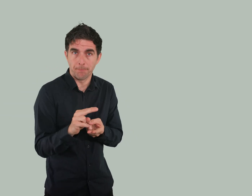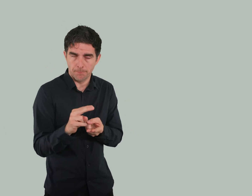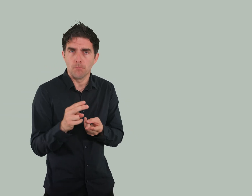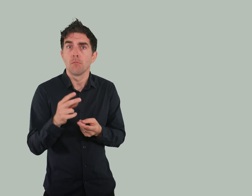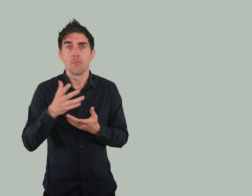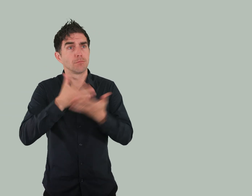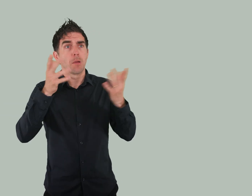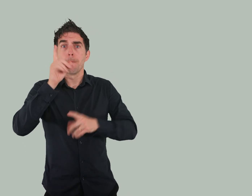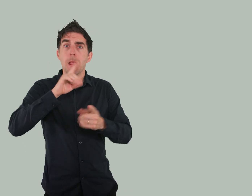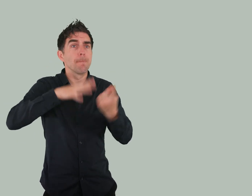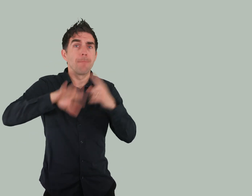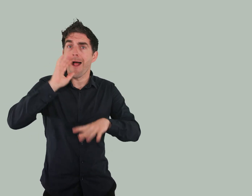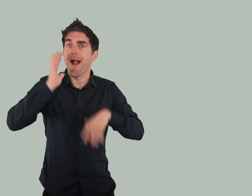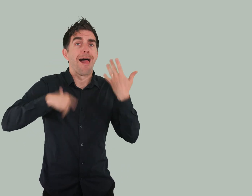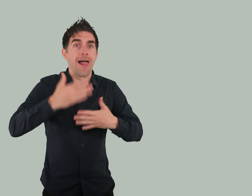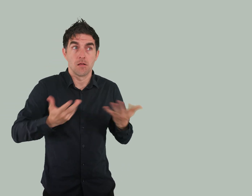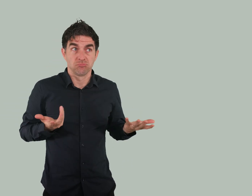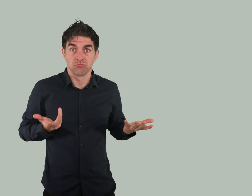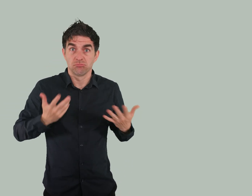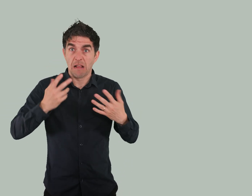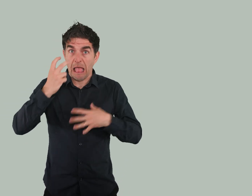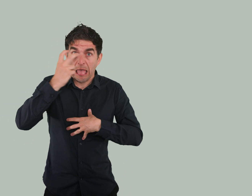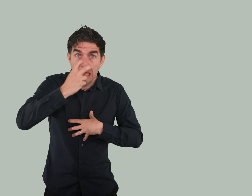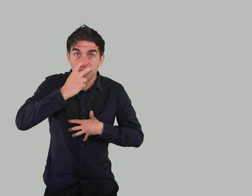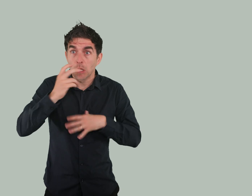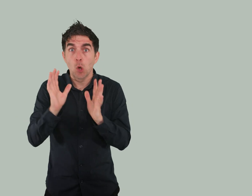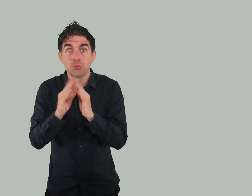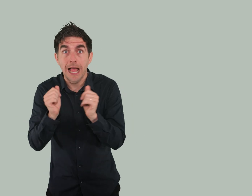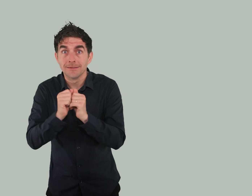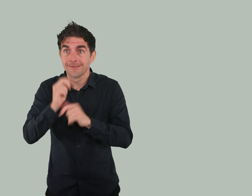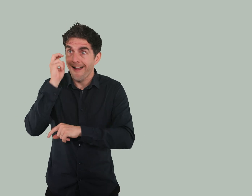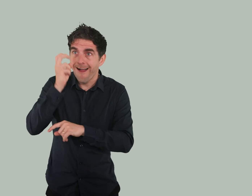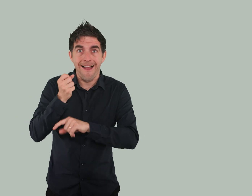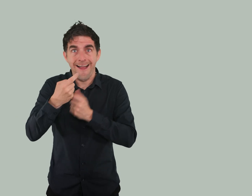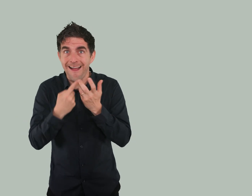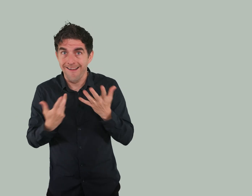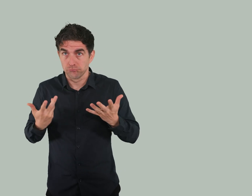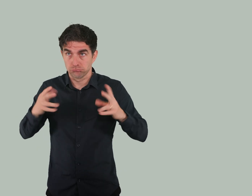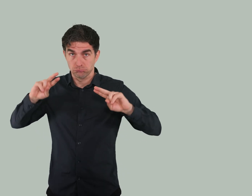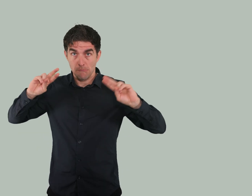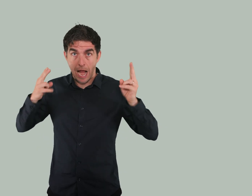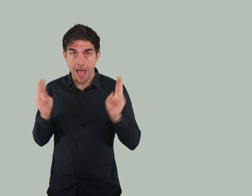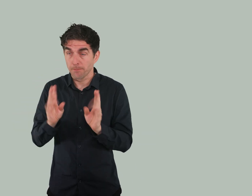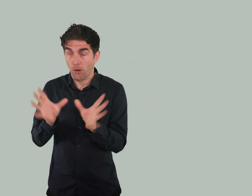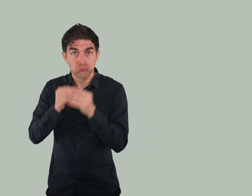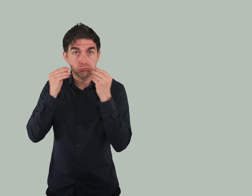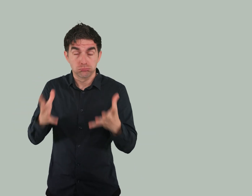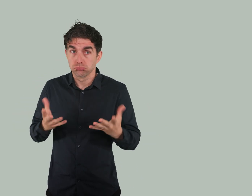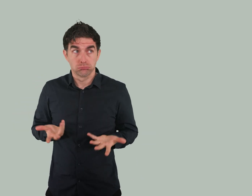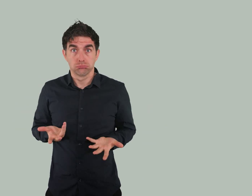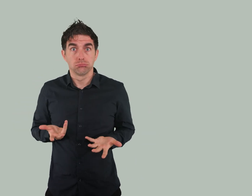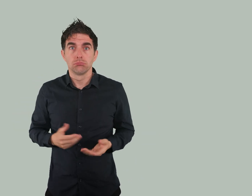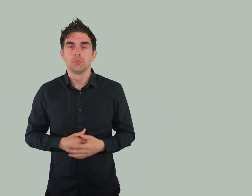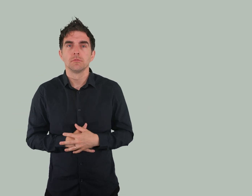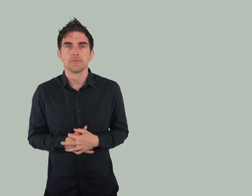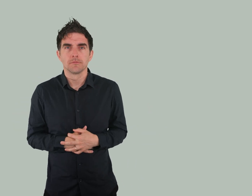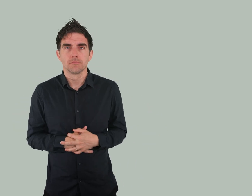Entire communities have lost their evening and weekend services.